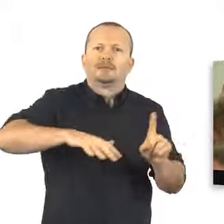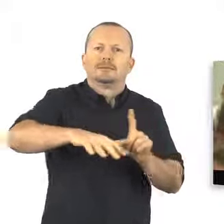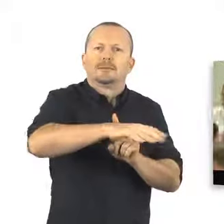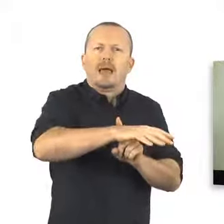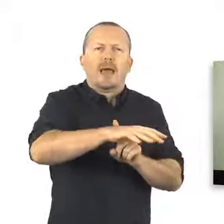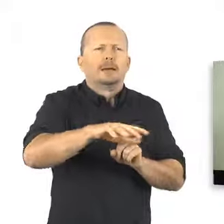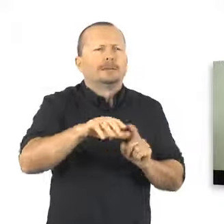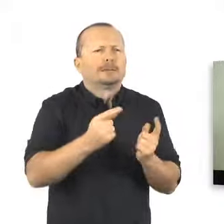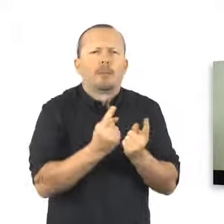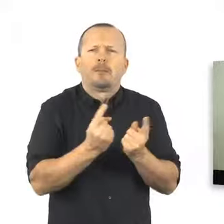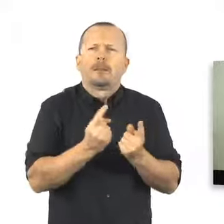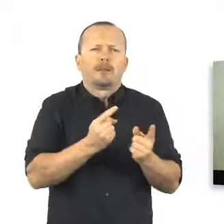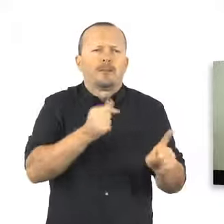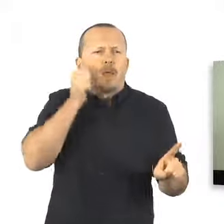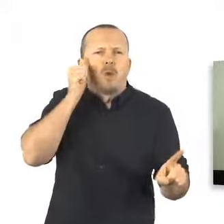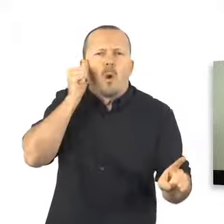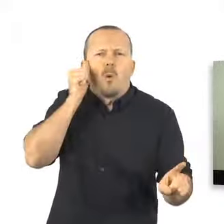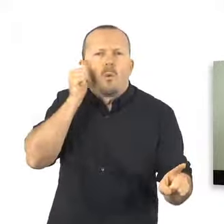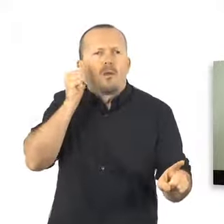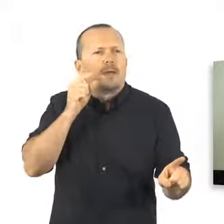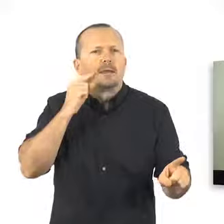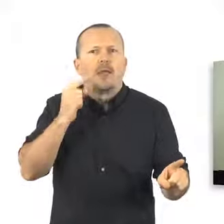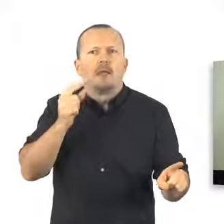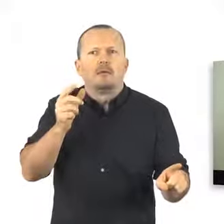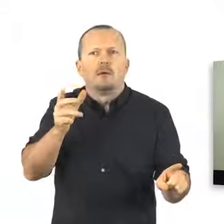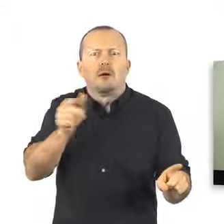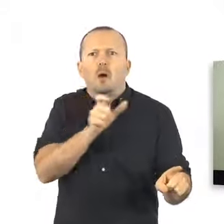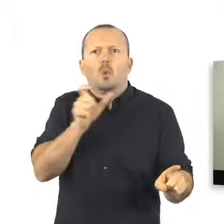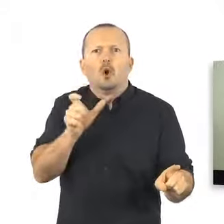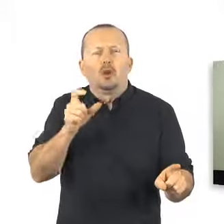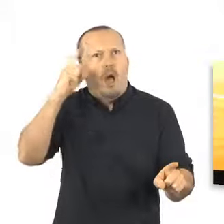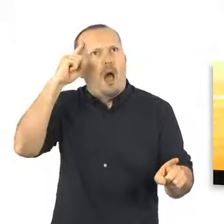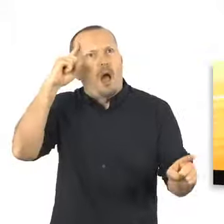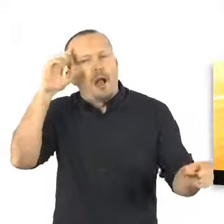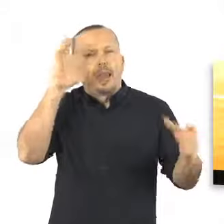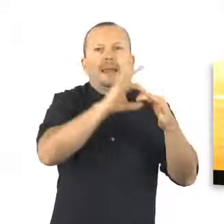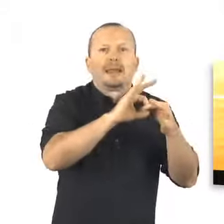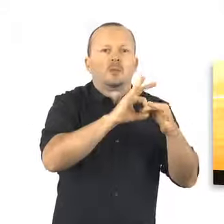So it’s got to be something familiar the child can connect to and those connections